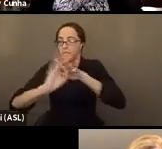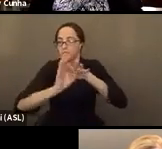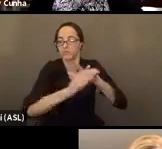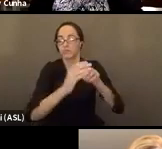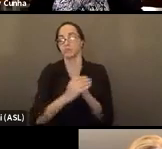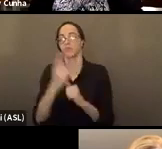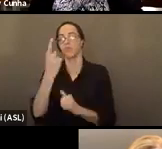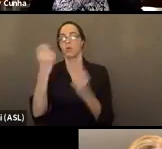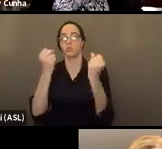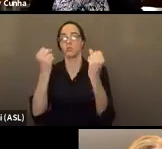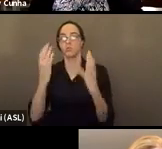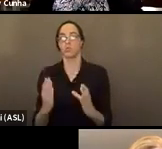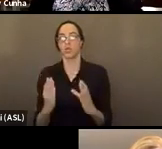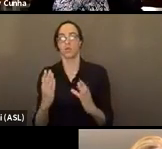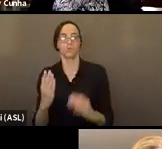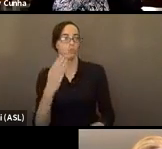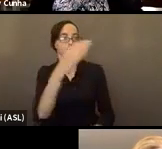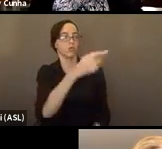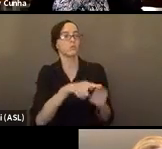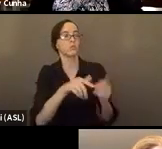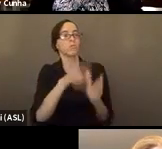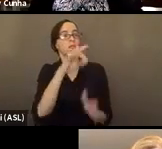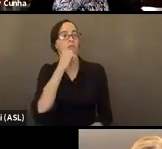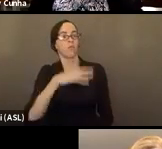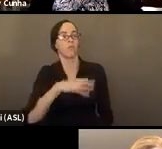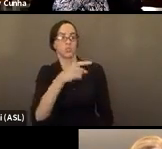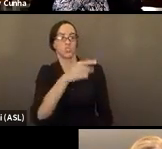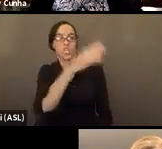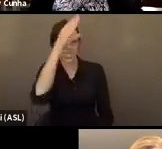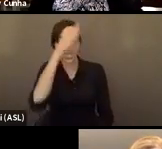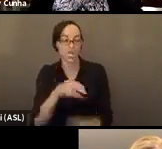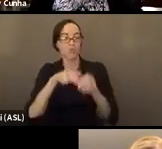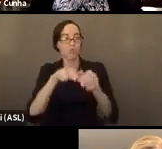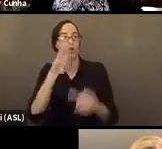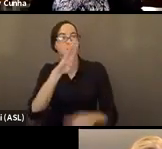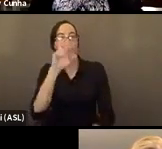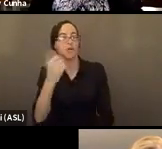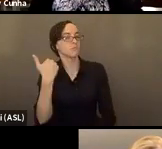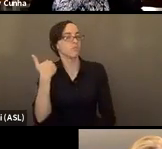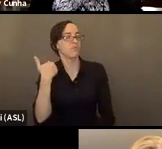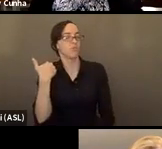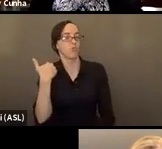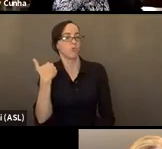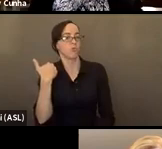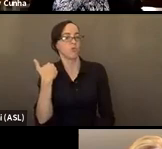never ridden public transportation and was worried about leaving her home the driver took the time to